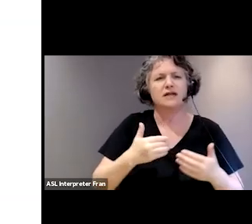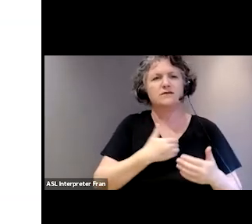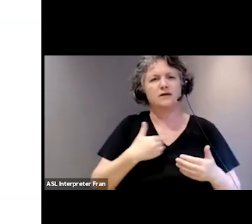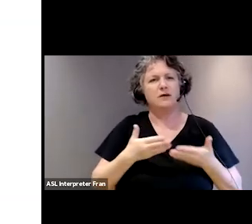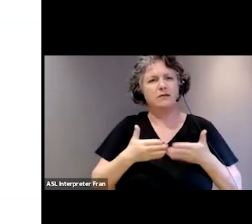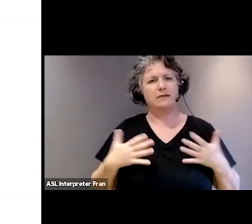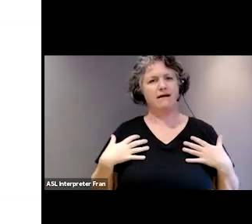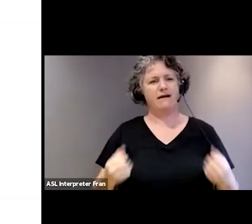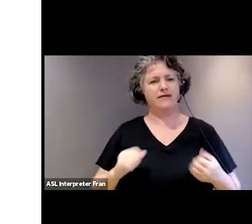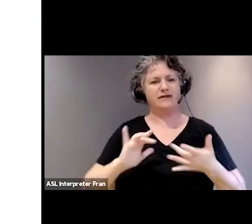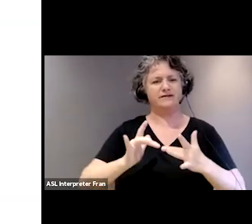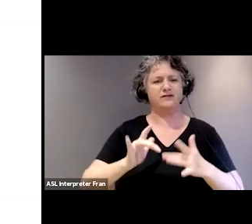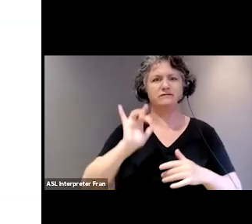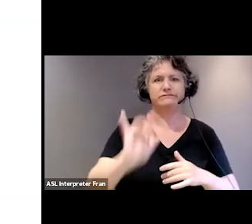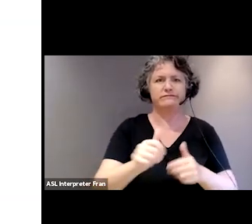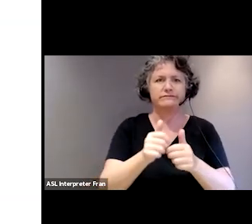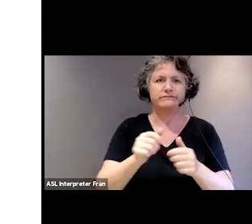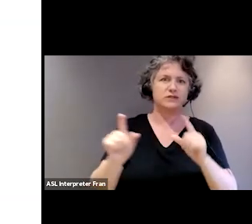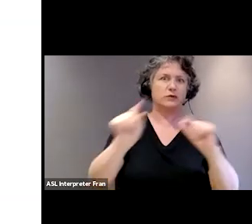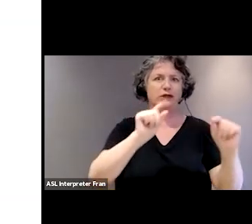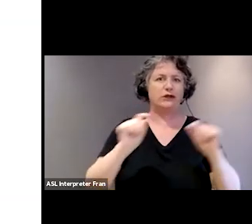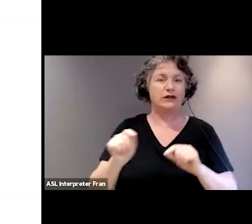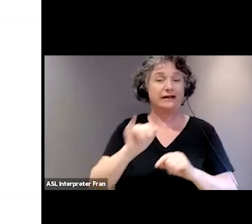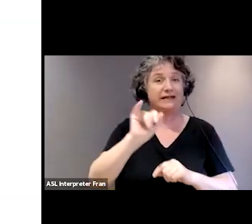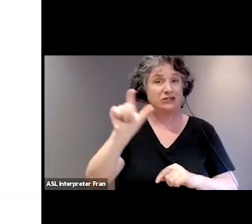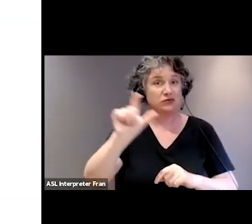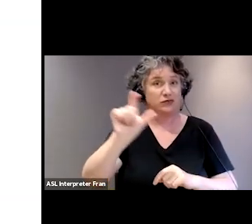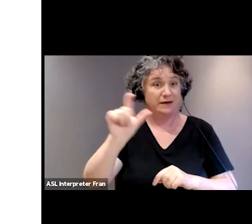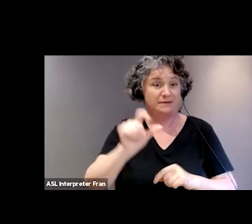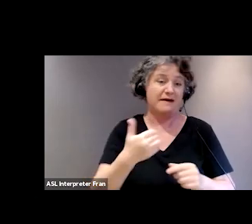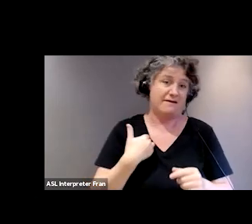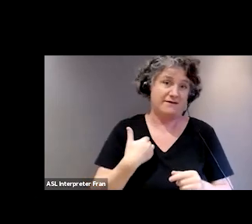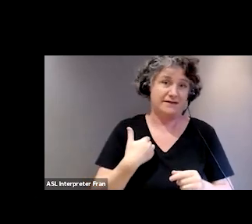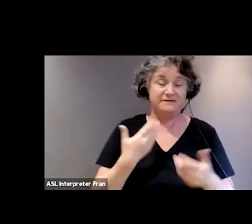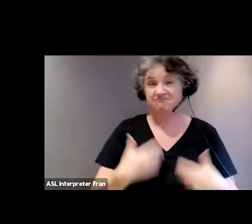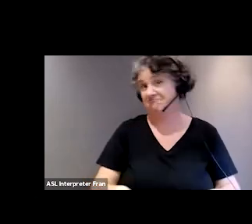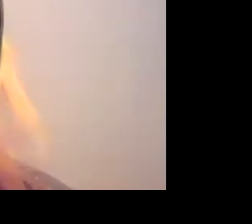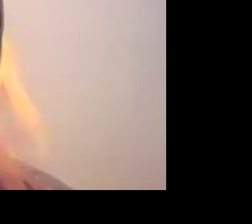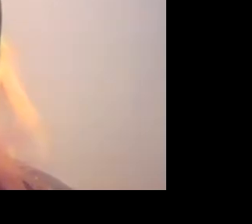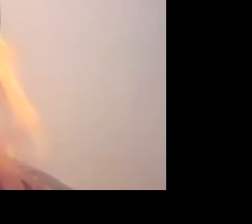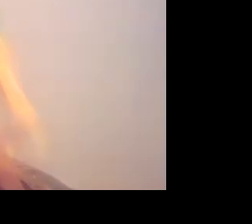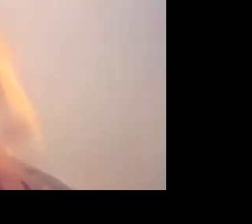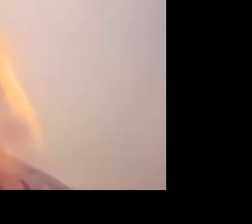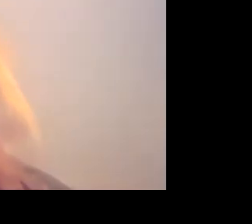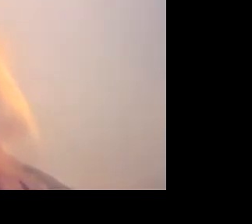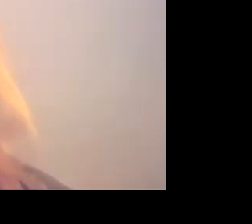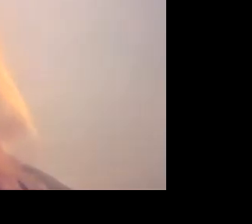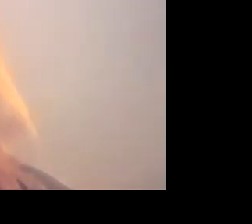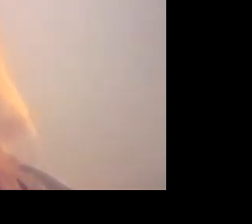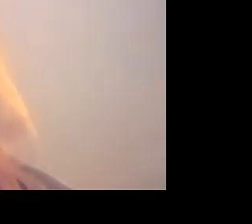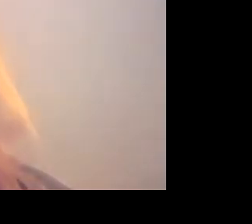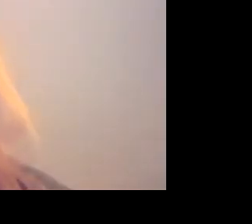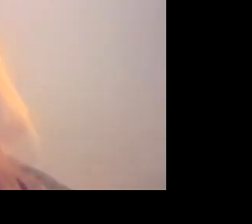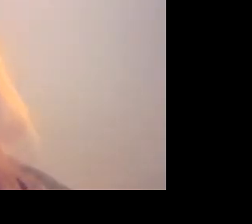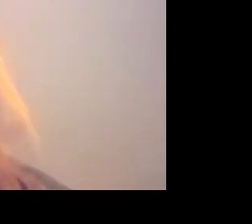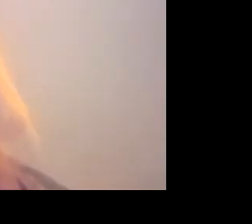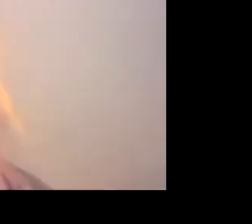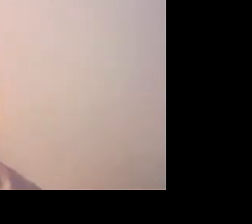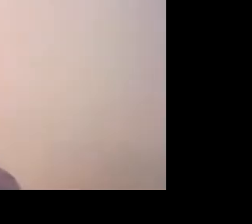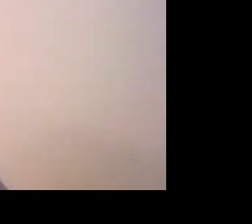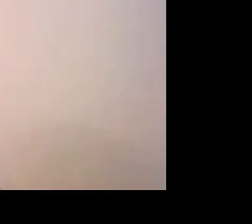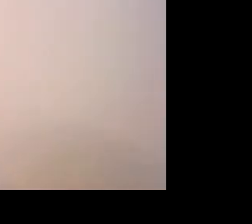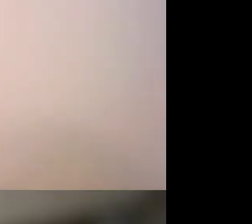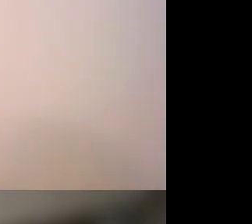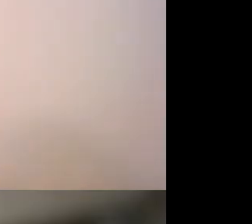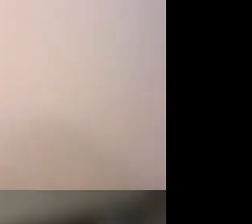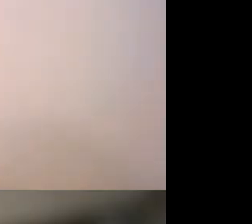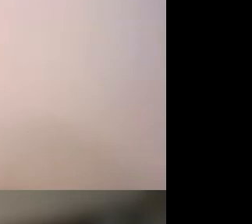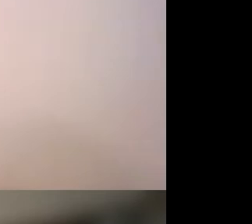reducing the hours